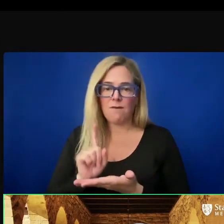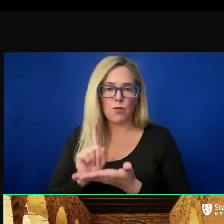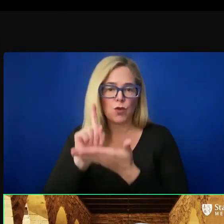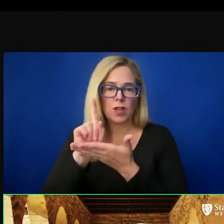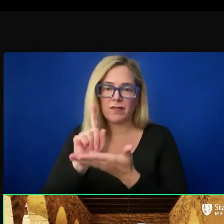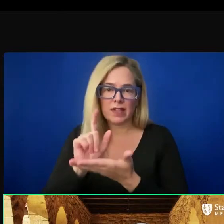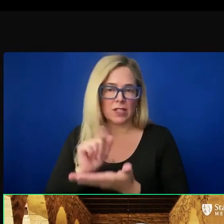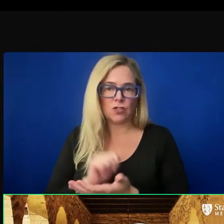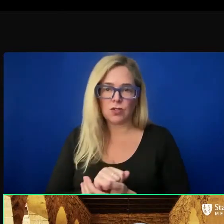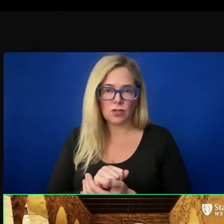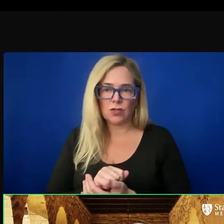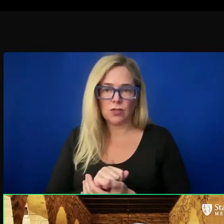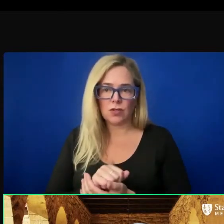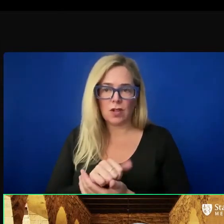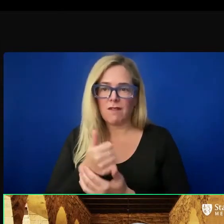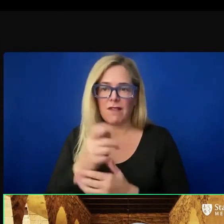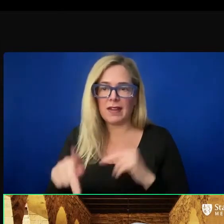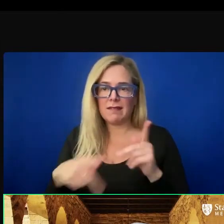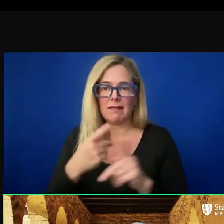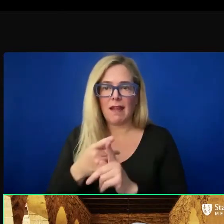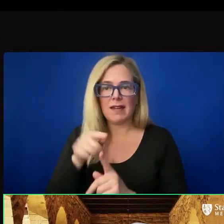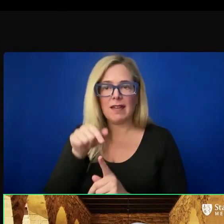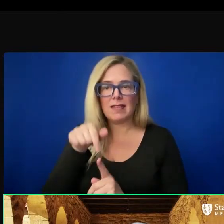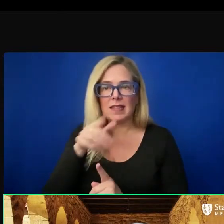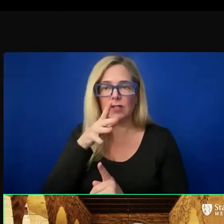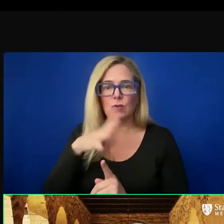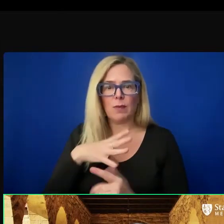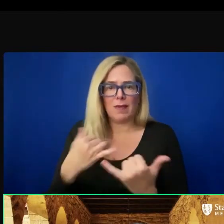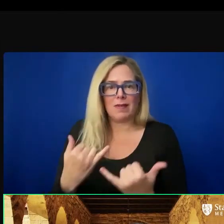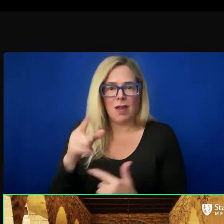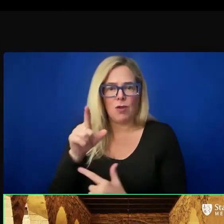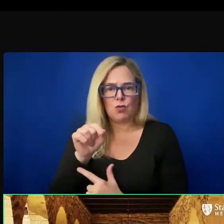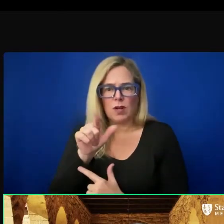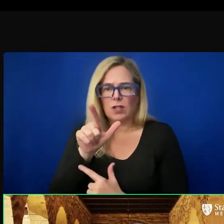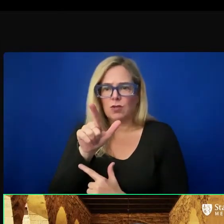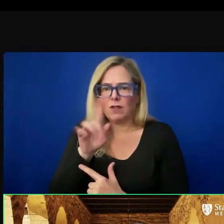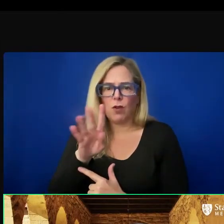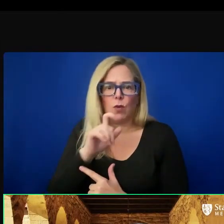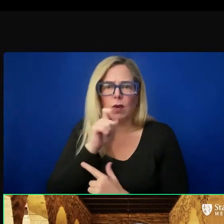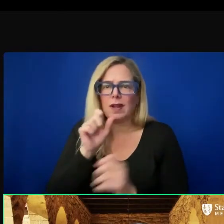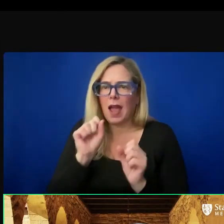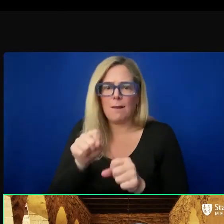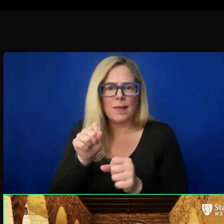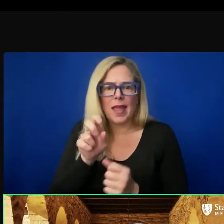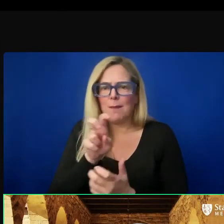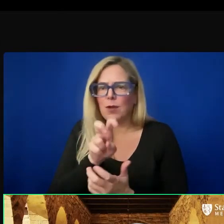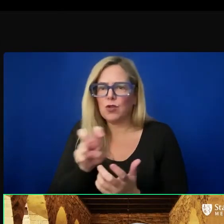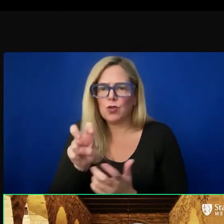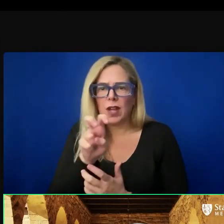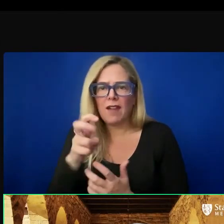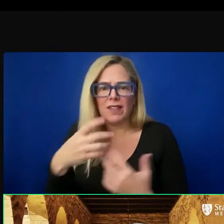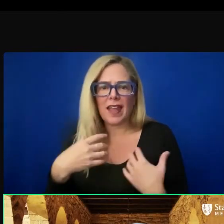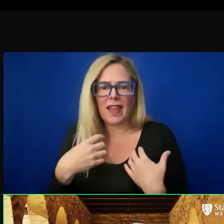to navigate America's healthcare system. What's worse is the women in color over there are my